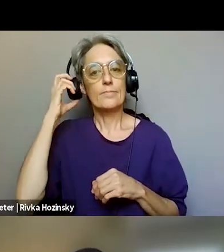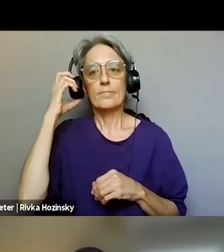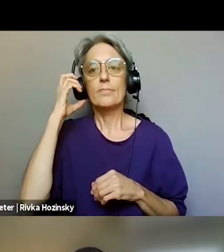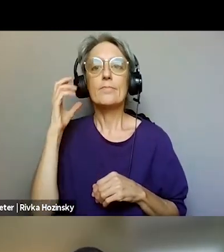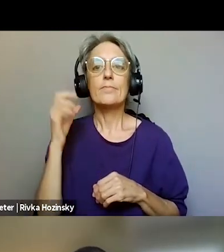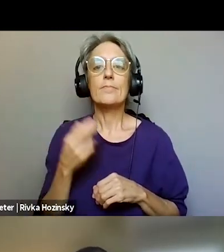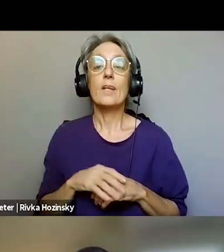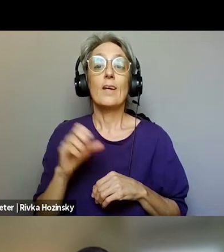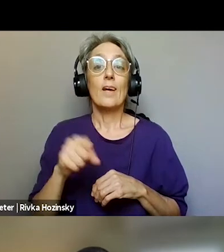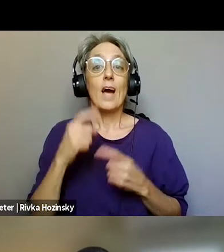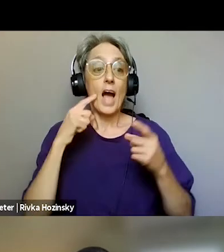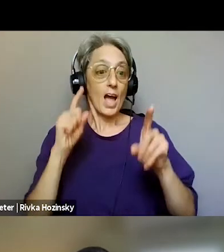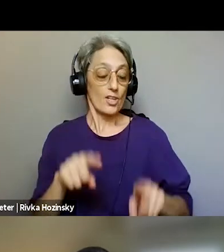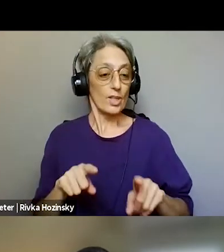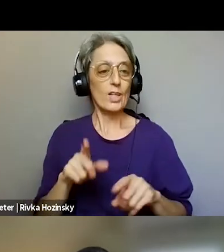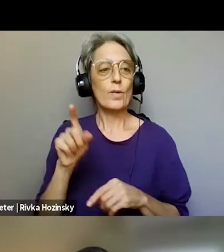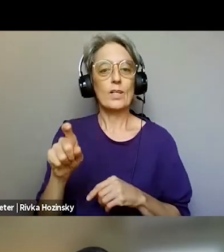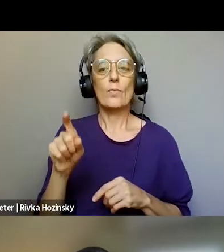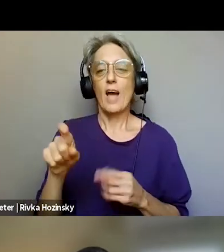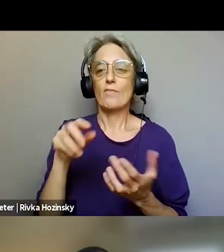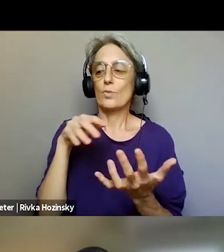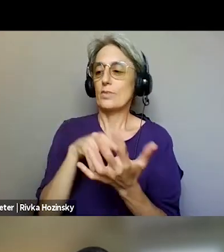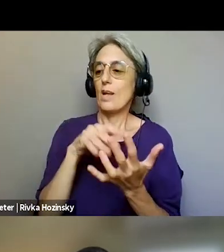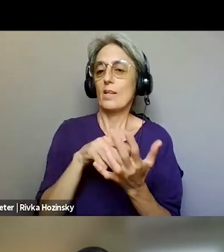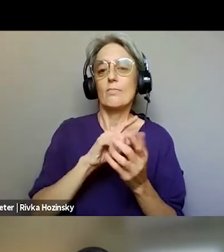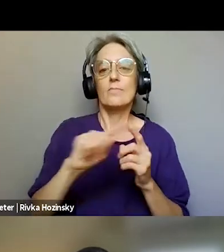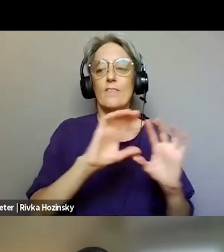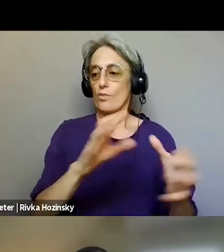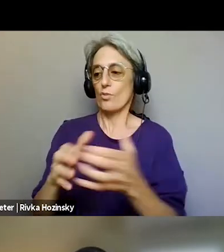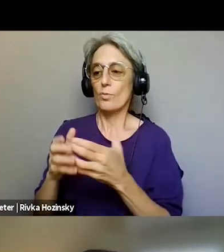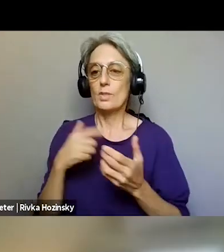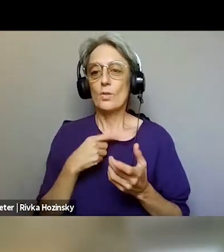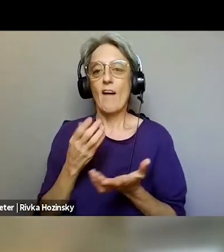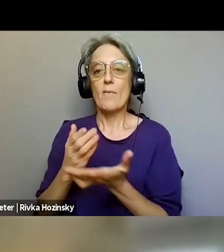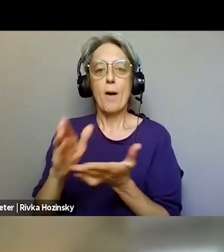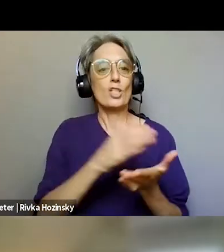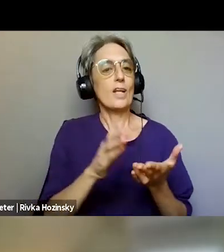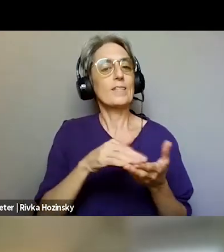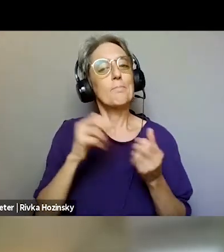to study groups that are multiply marginalized. So that experience multiple risk factors I